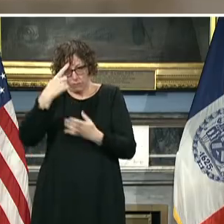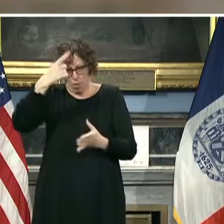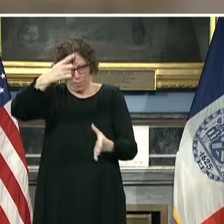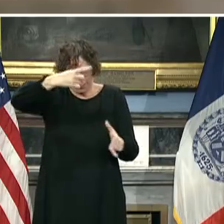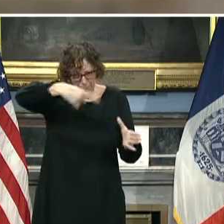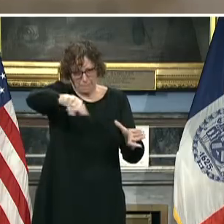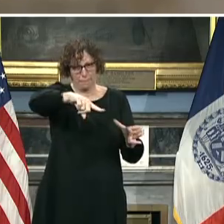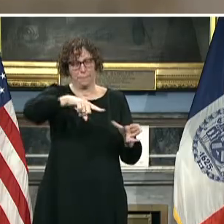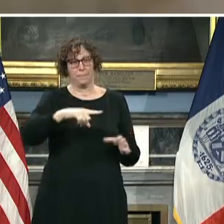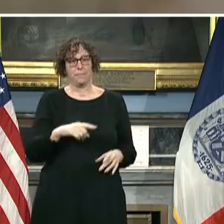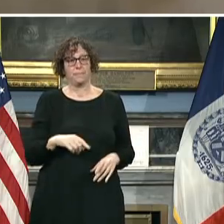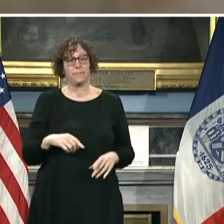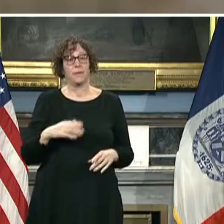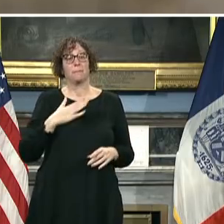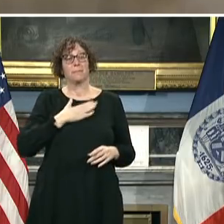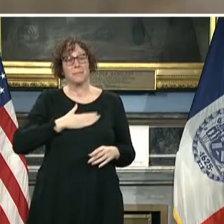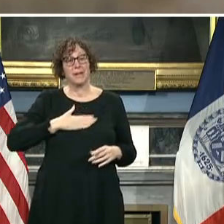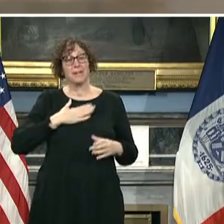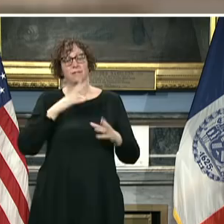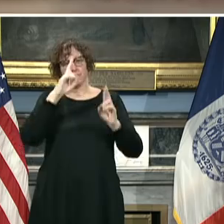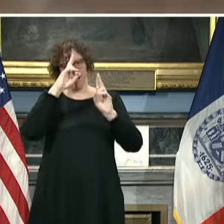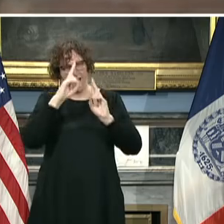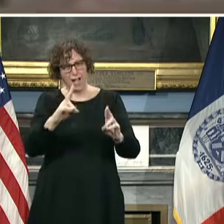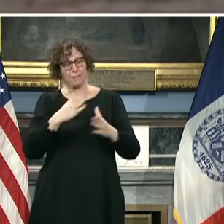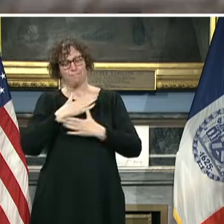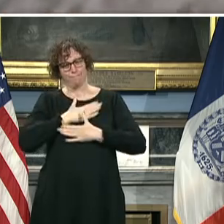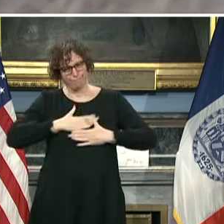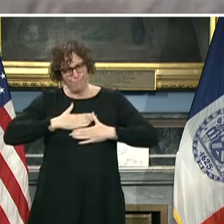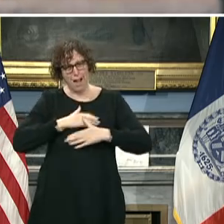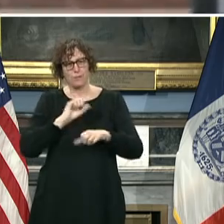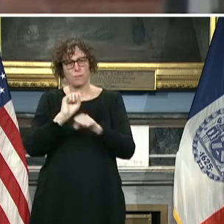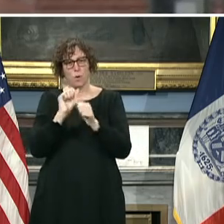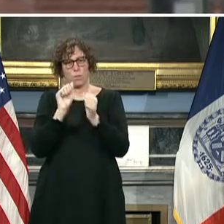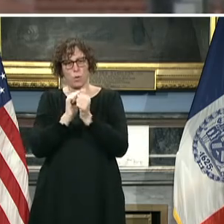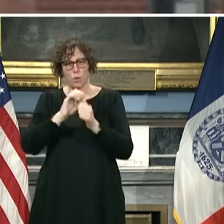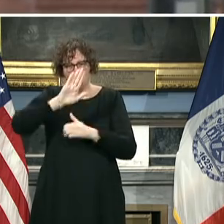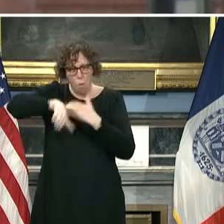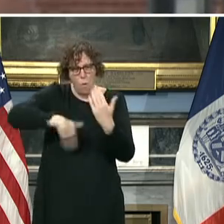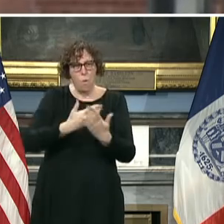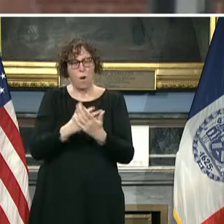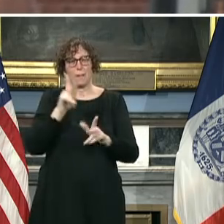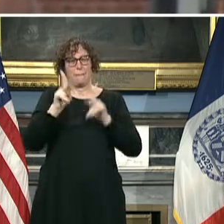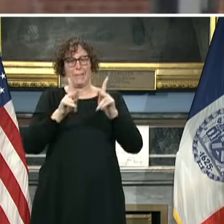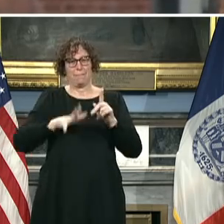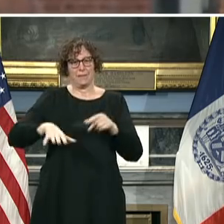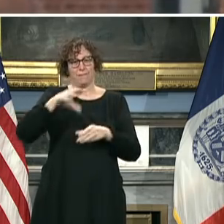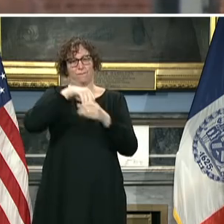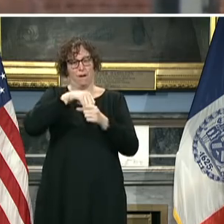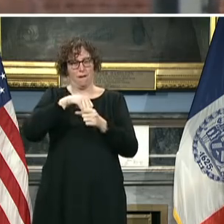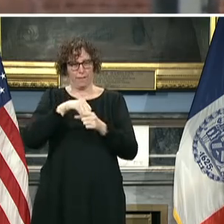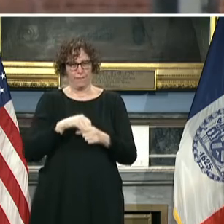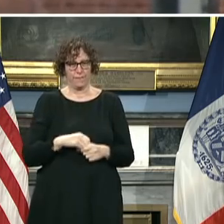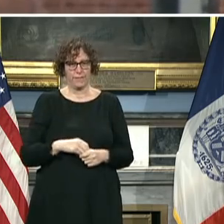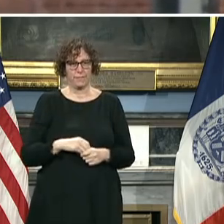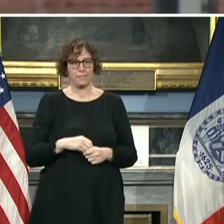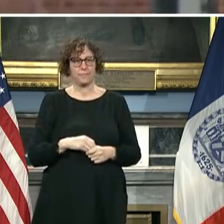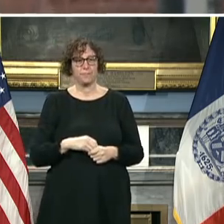TEAM HERE AND IT IS AN ABSOLUTE HONOR TO WORK WITH EVERYBODY HERE IN THE NAVY YARD. THANK YOU.